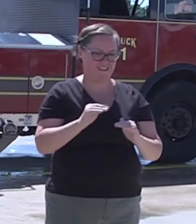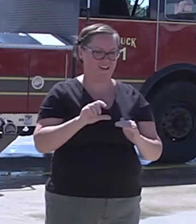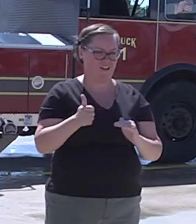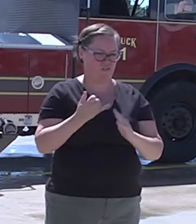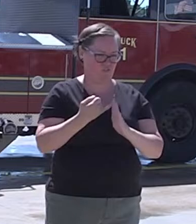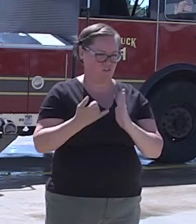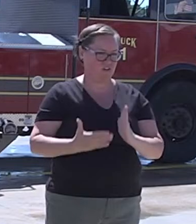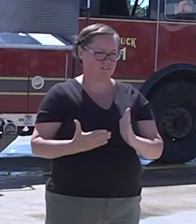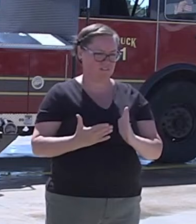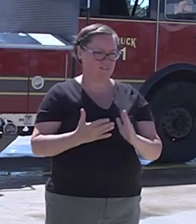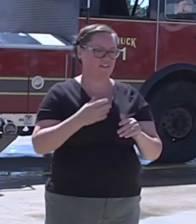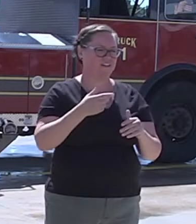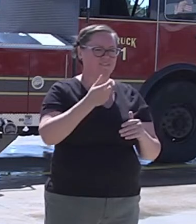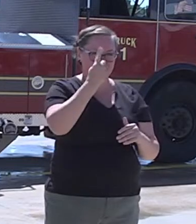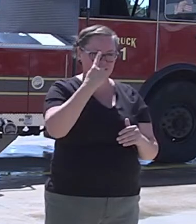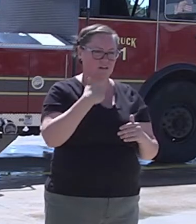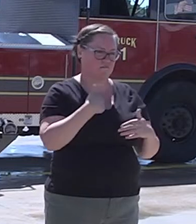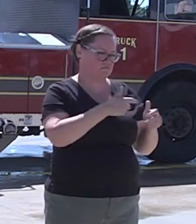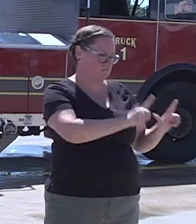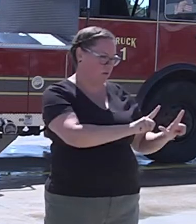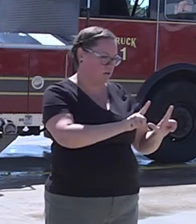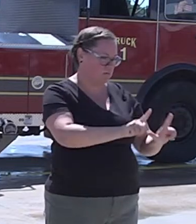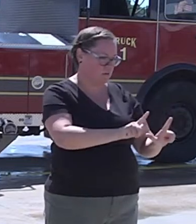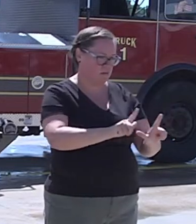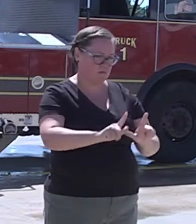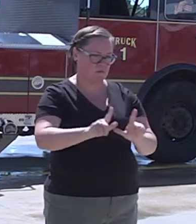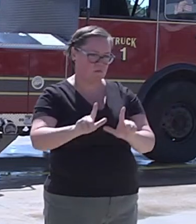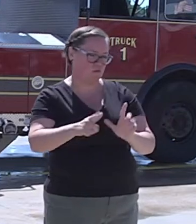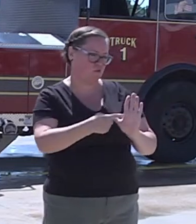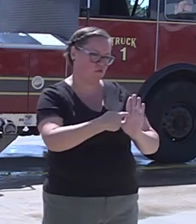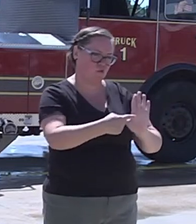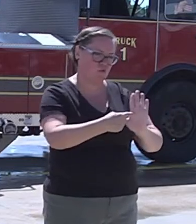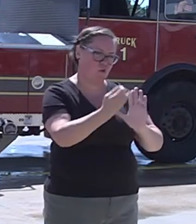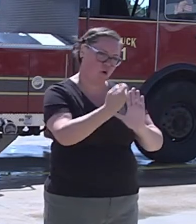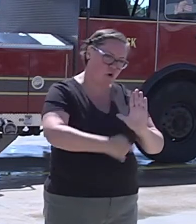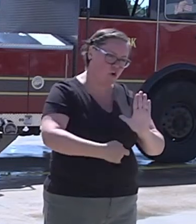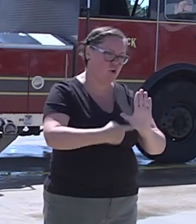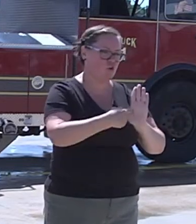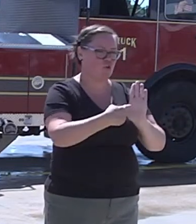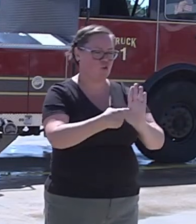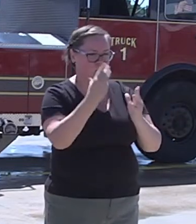uh that not only have creative artistic elements but also have information channels uh that viewers